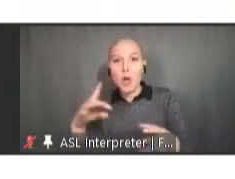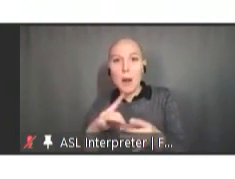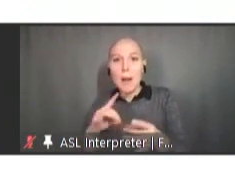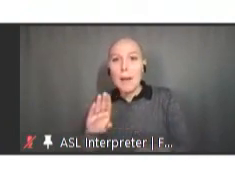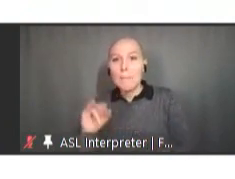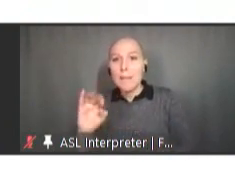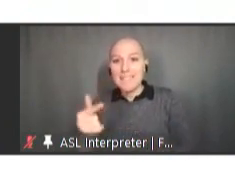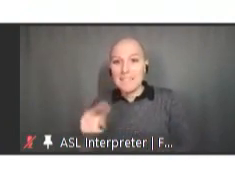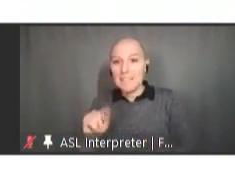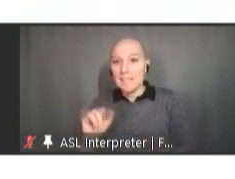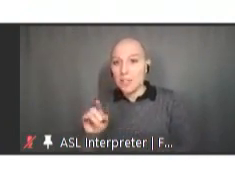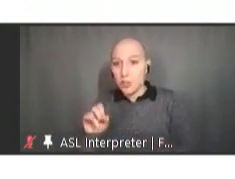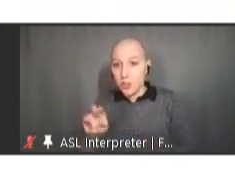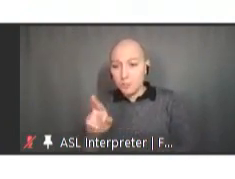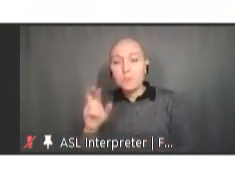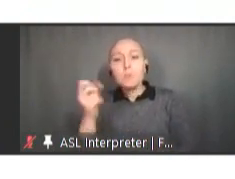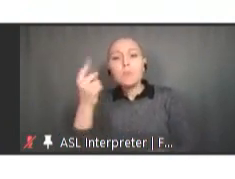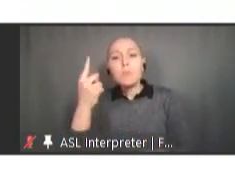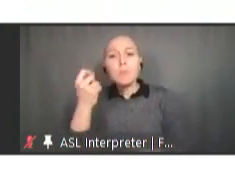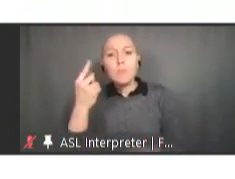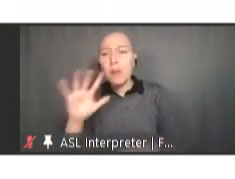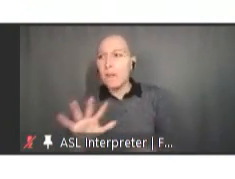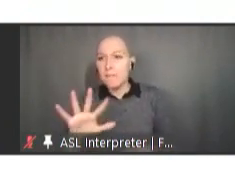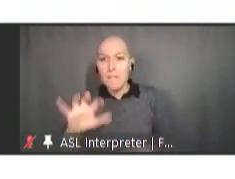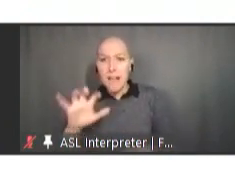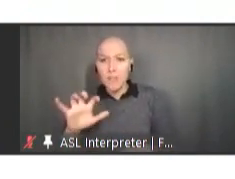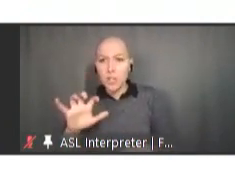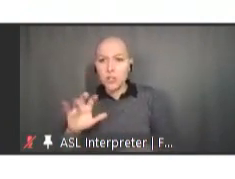international units per mil, which would be considered to be protective of the nonhuman